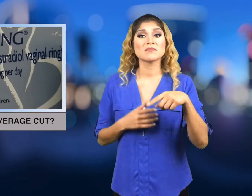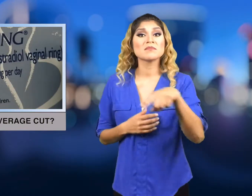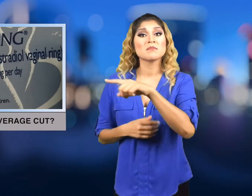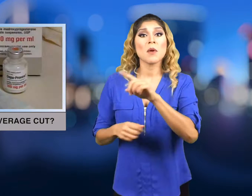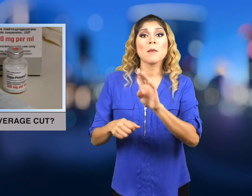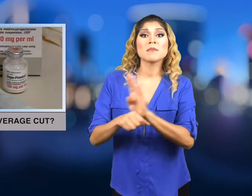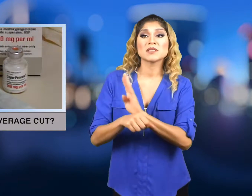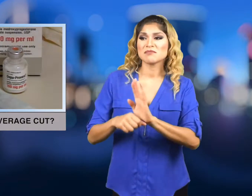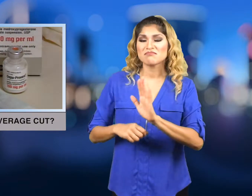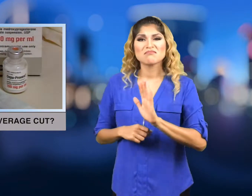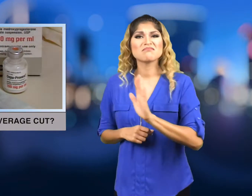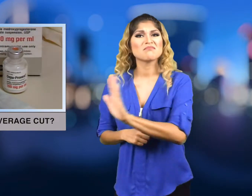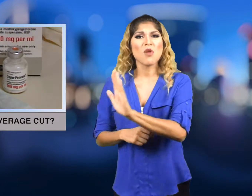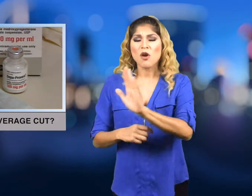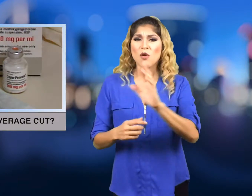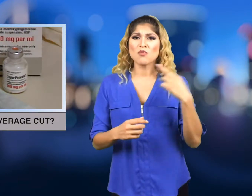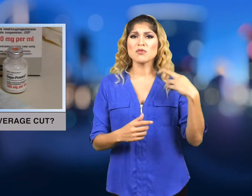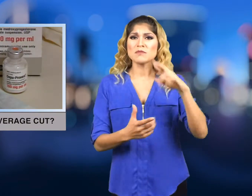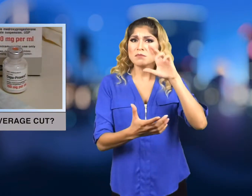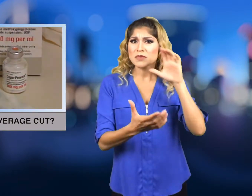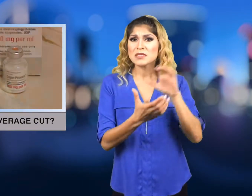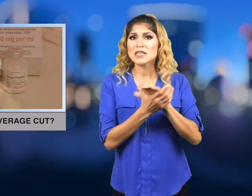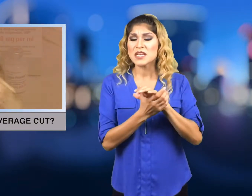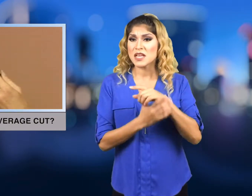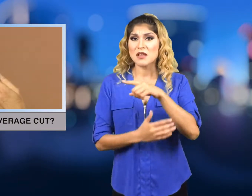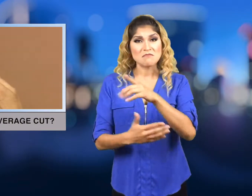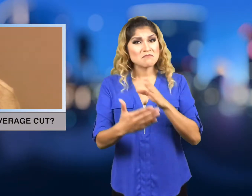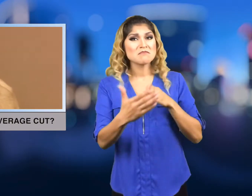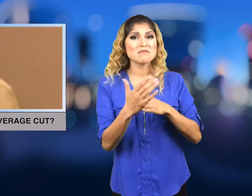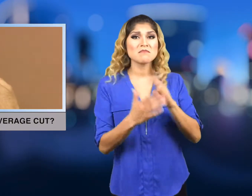of that company's religious beliefs.